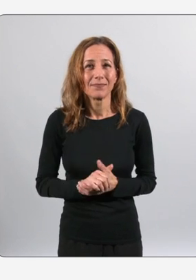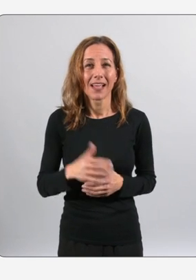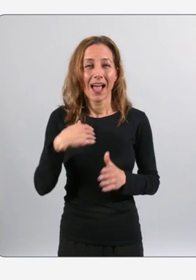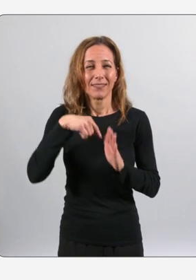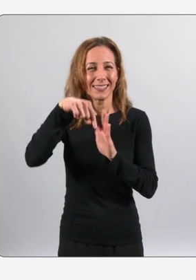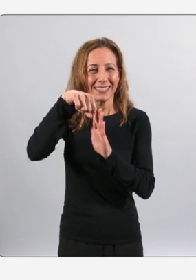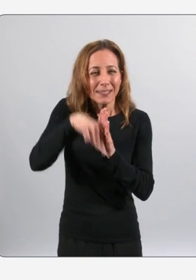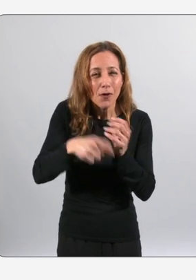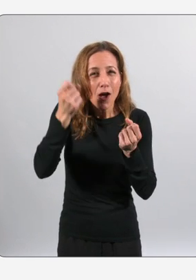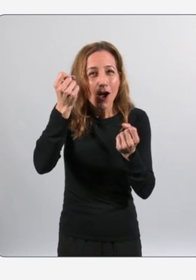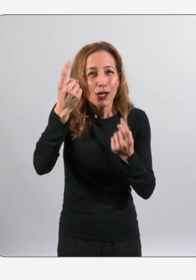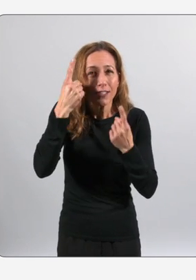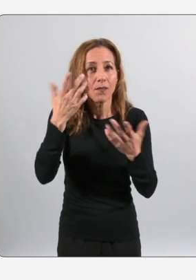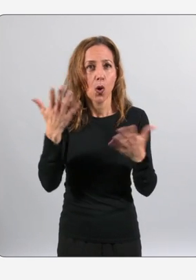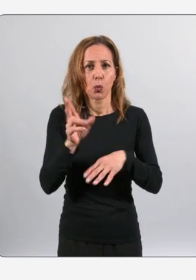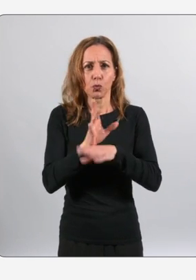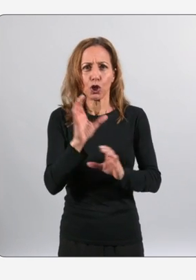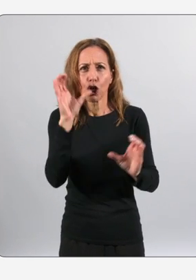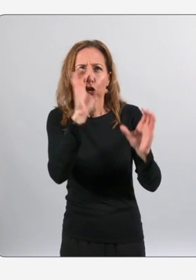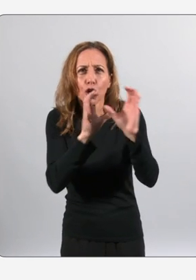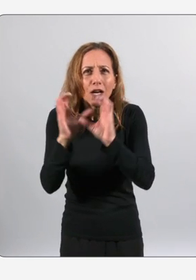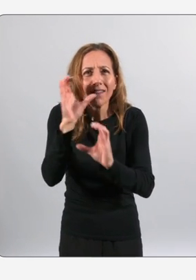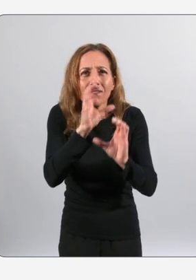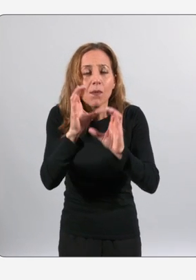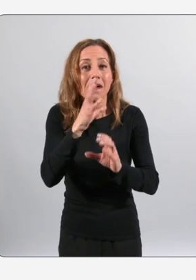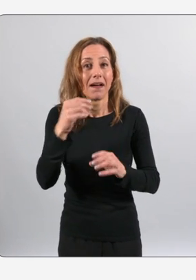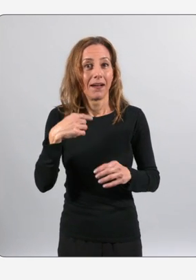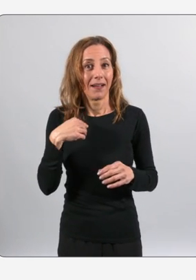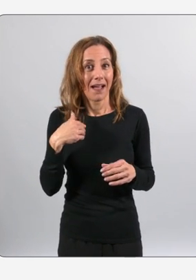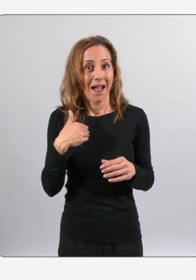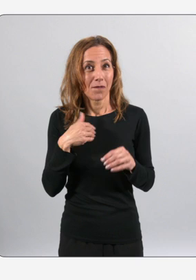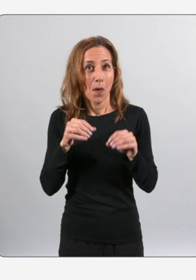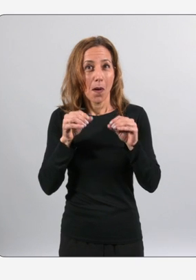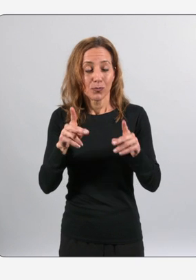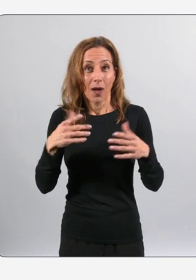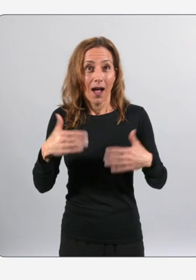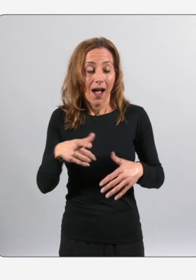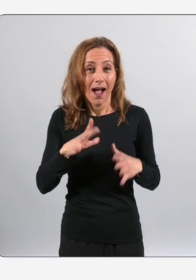for, and then we have the opportunity to delight them with something that is just highly relevant.